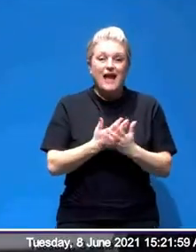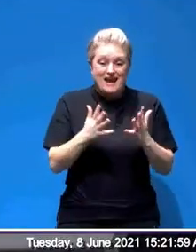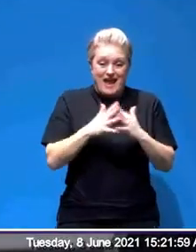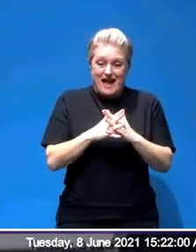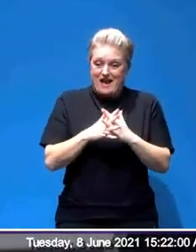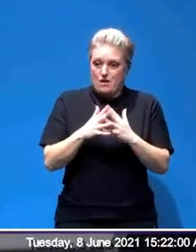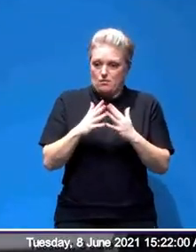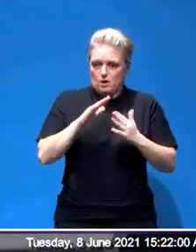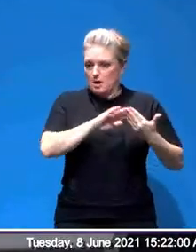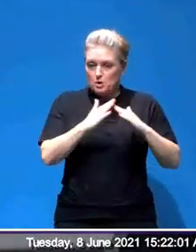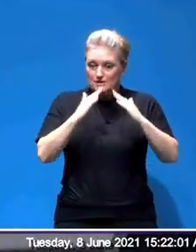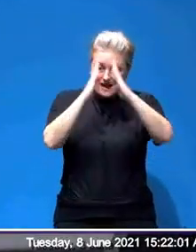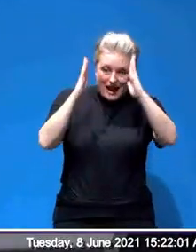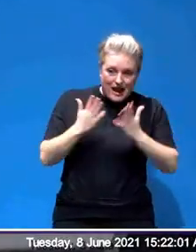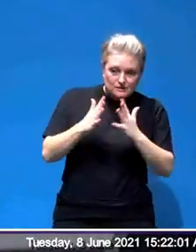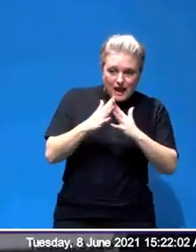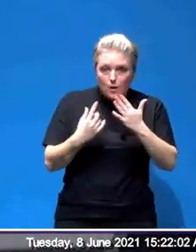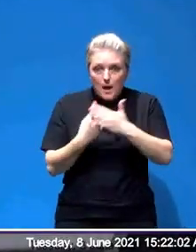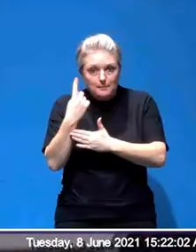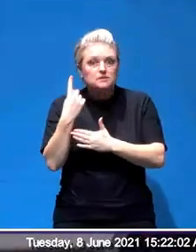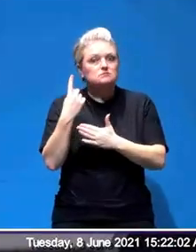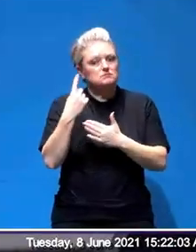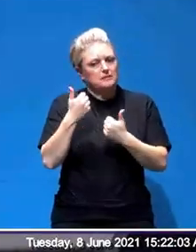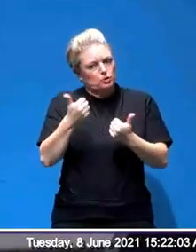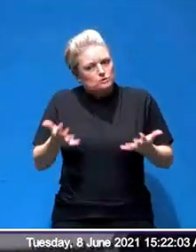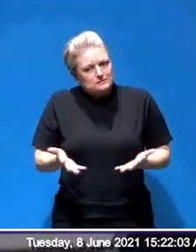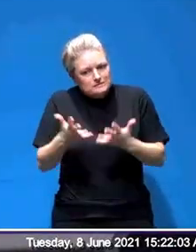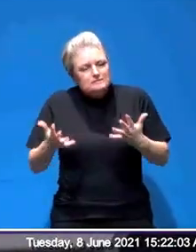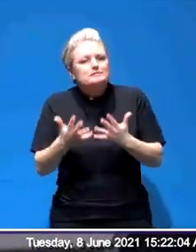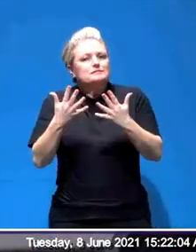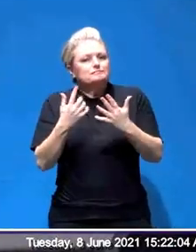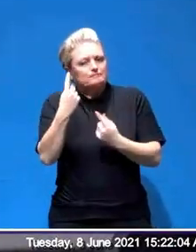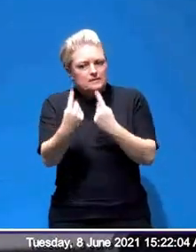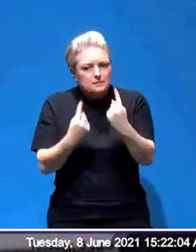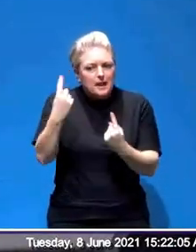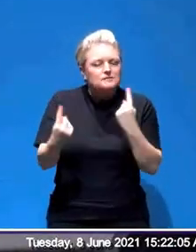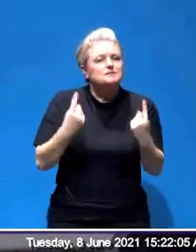look like, what does real true engagement in the community look like as well.